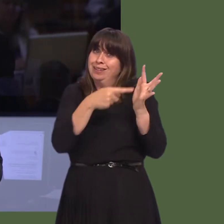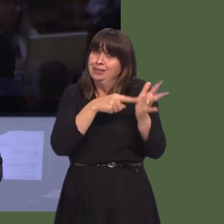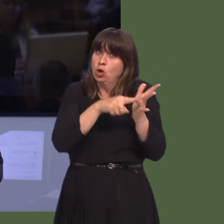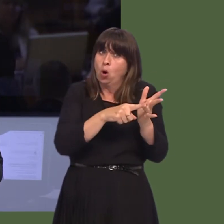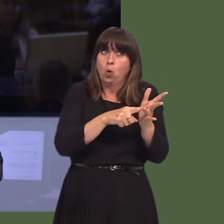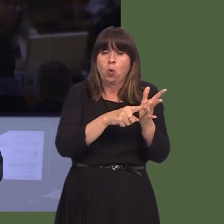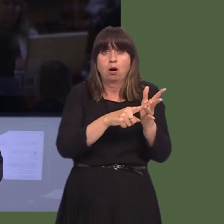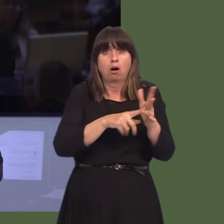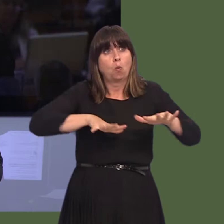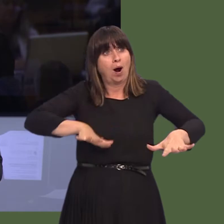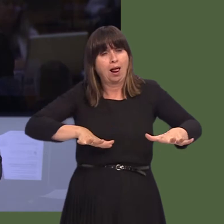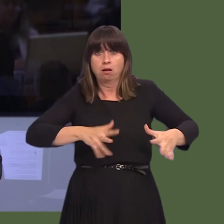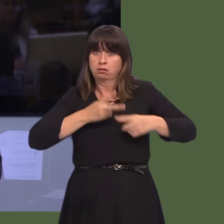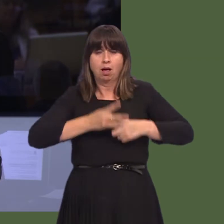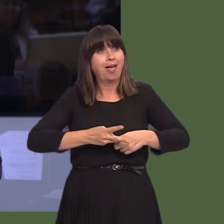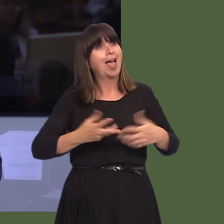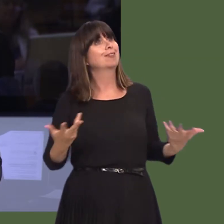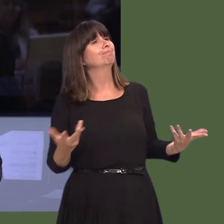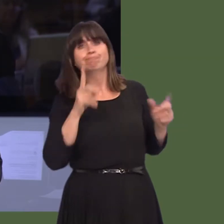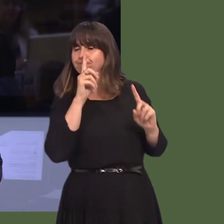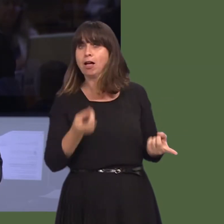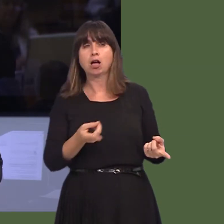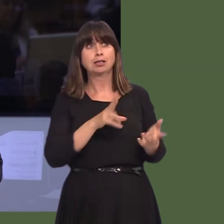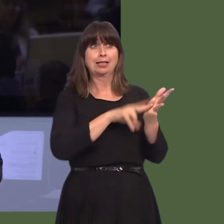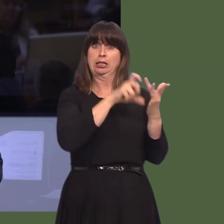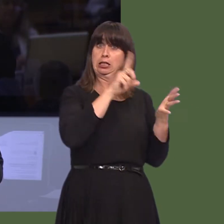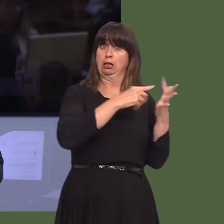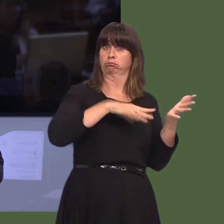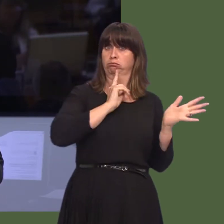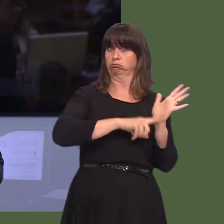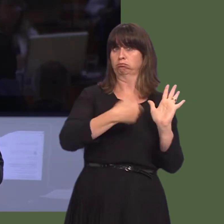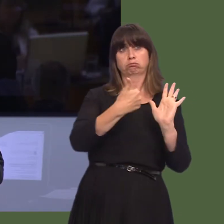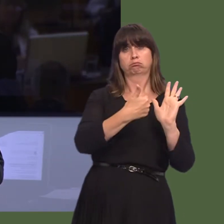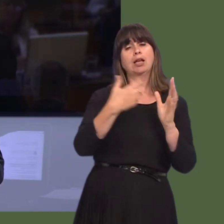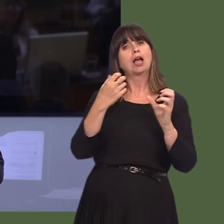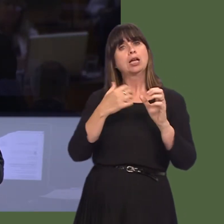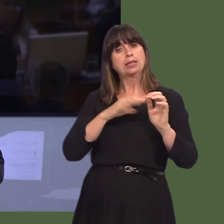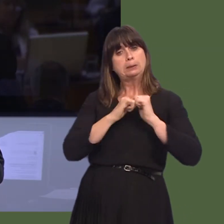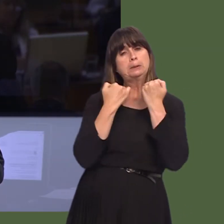treatments and levels of care as outlined in the NICE guidelines, a ketogenic team,